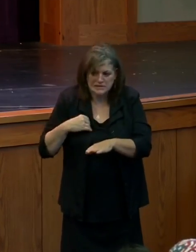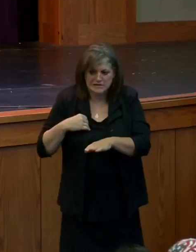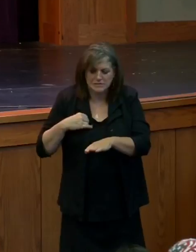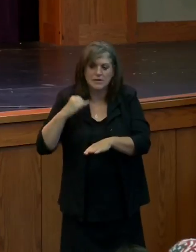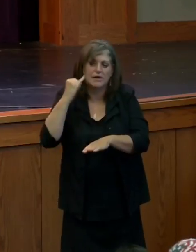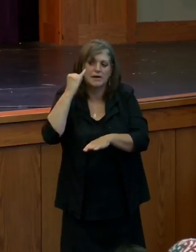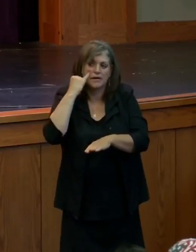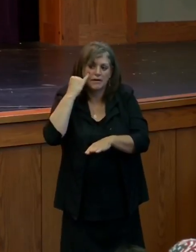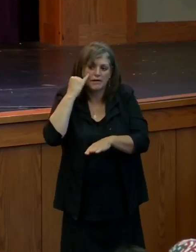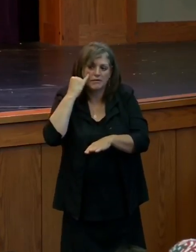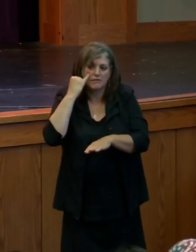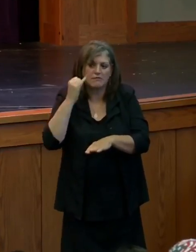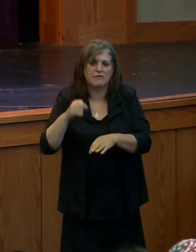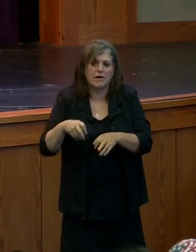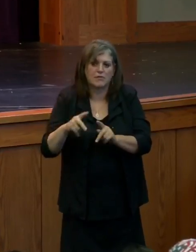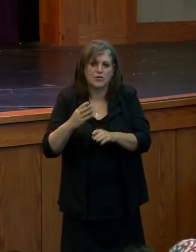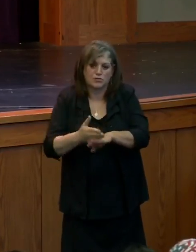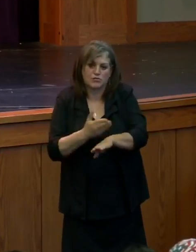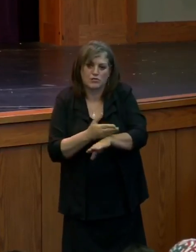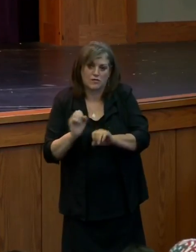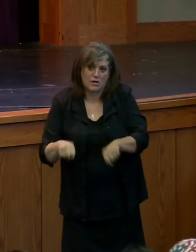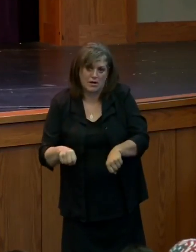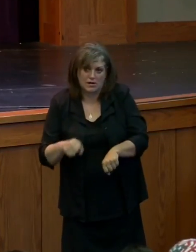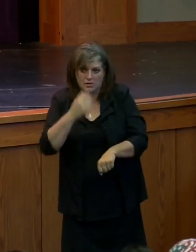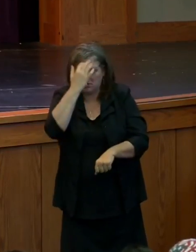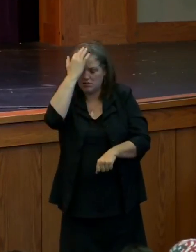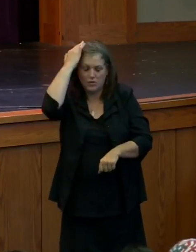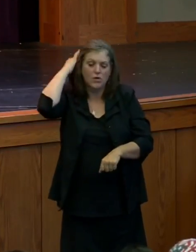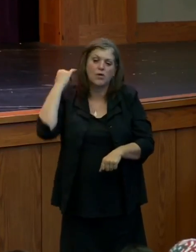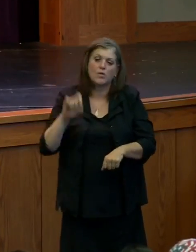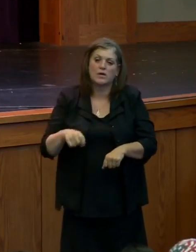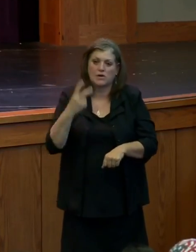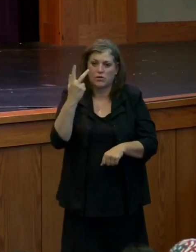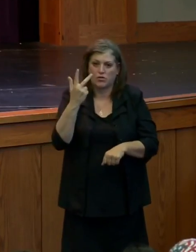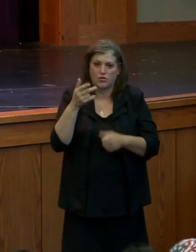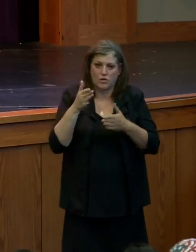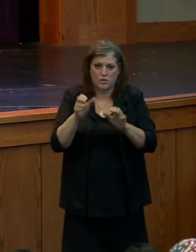IT IF THERE IS AN OPPORTUNITY TO IMPROVE IT AND I THINK WE NEED TO THINK OF THREE WAYS.